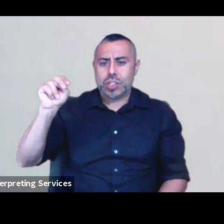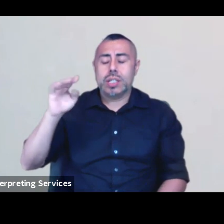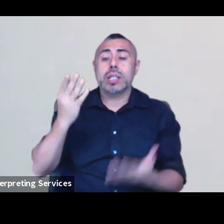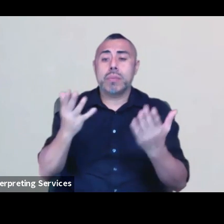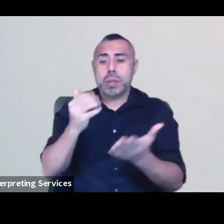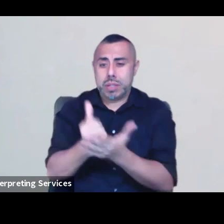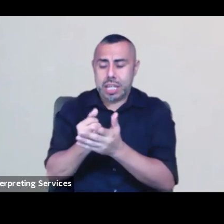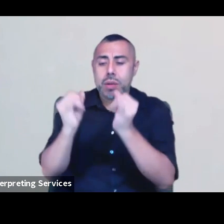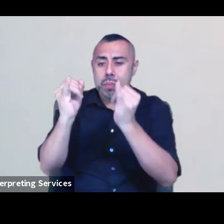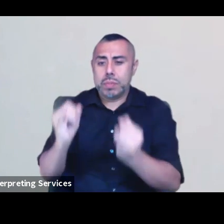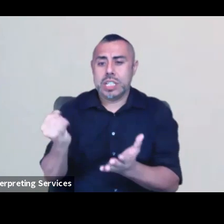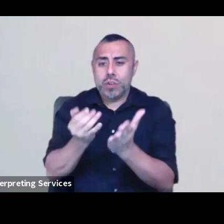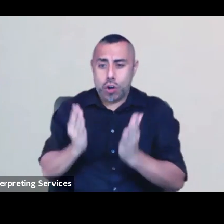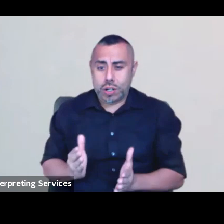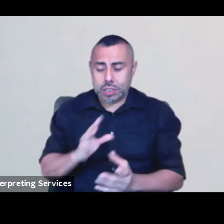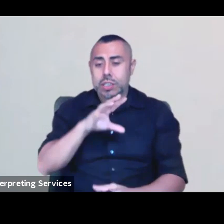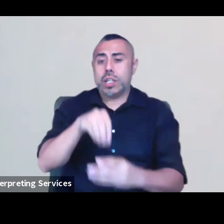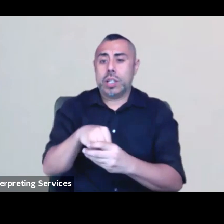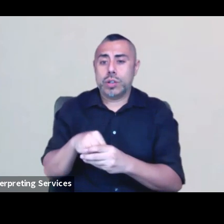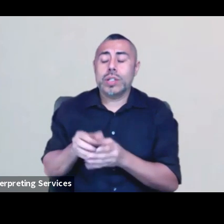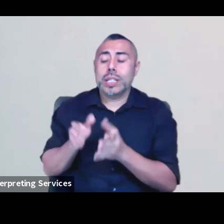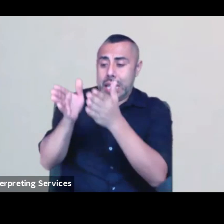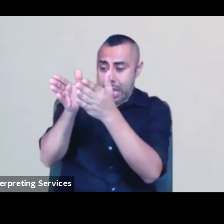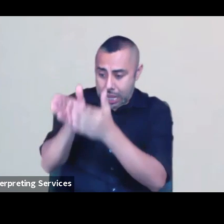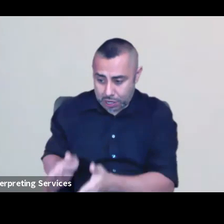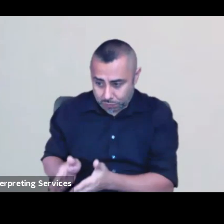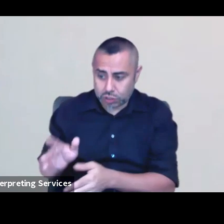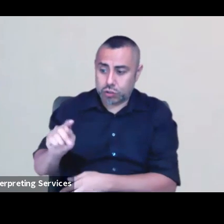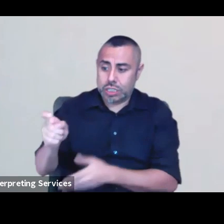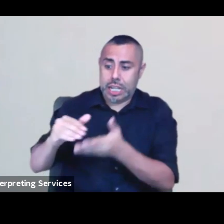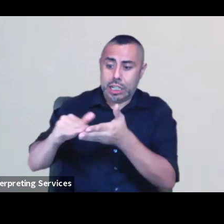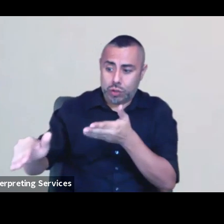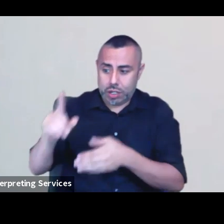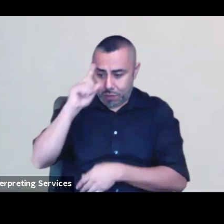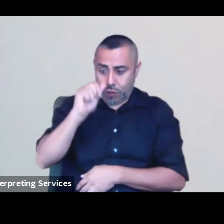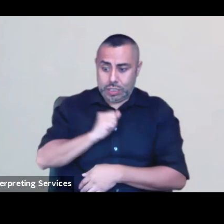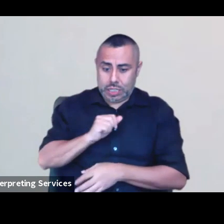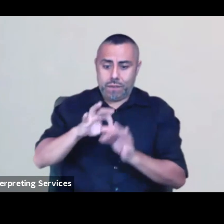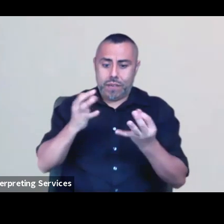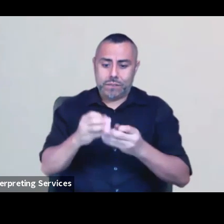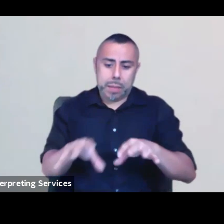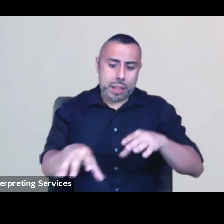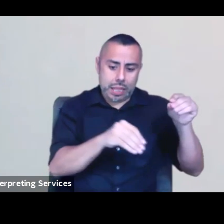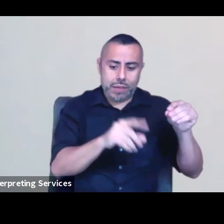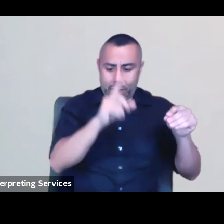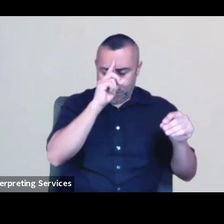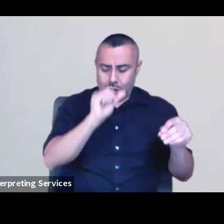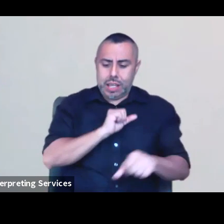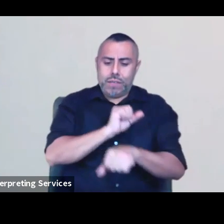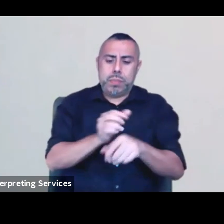for sick and family leave, for self-employed individuals, and additional emergency funding to states